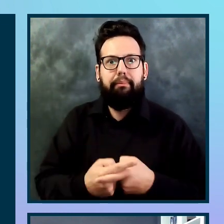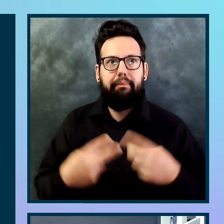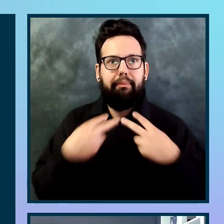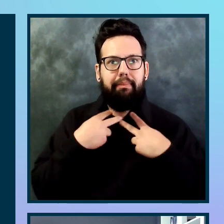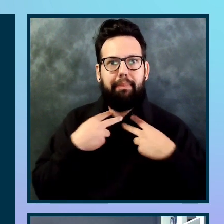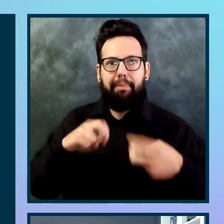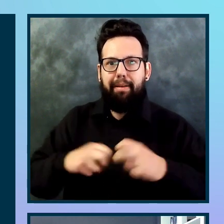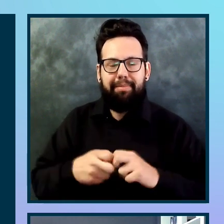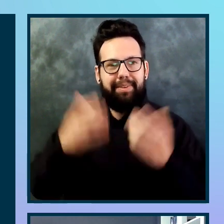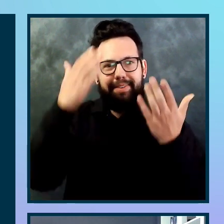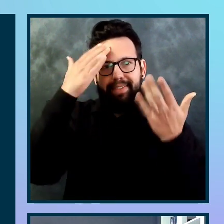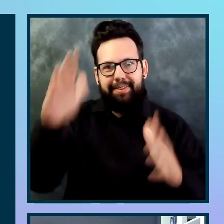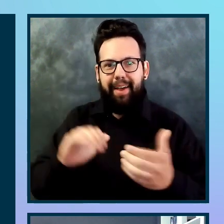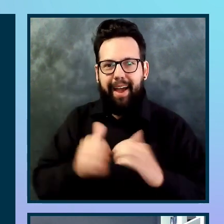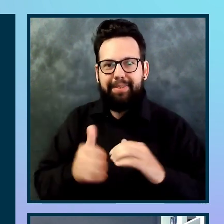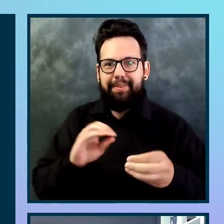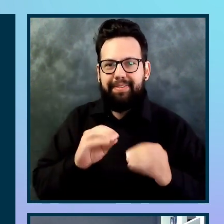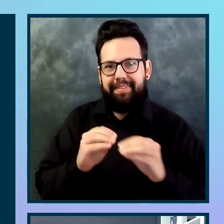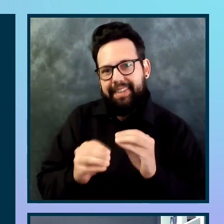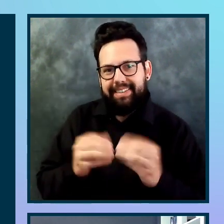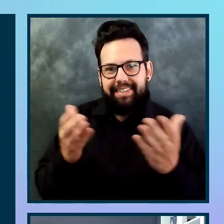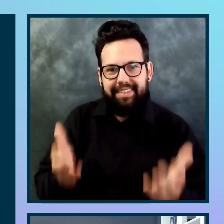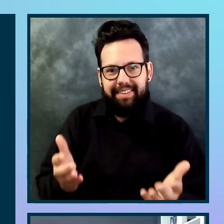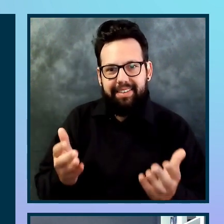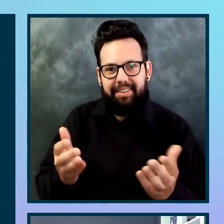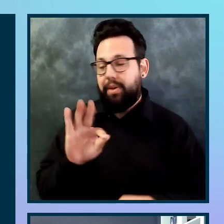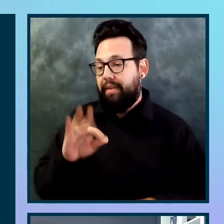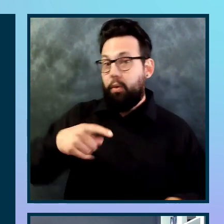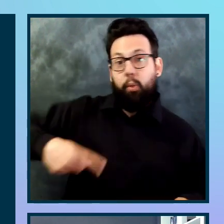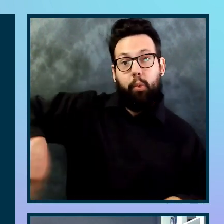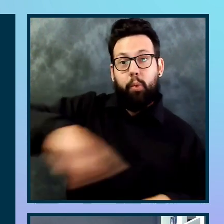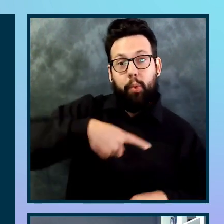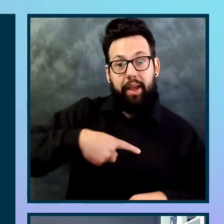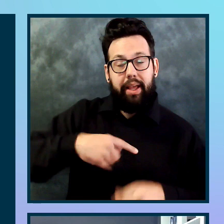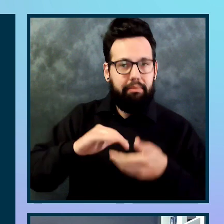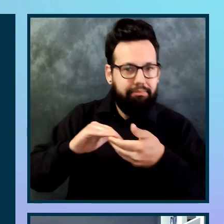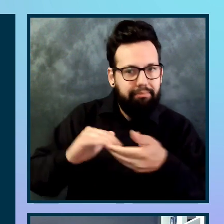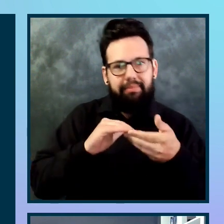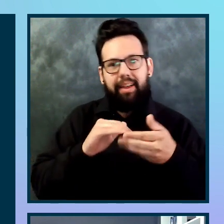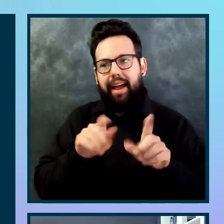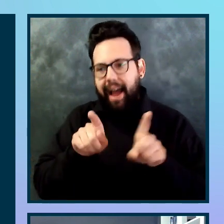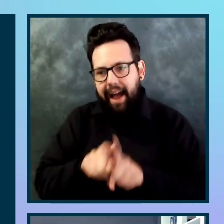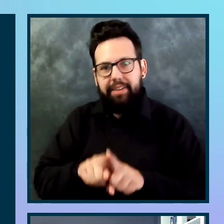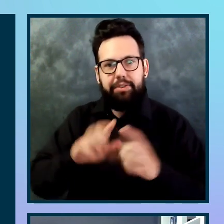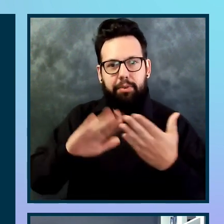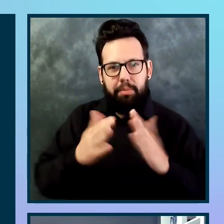So then it's, if we, as a community, try to solve or document this decisions before it gets